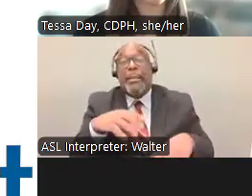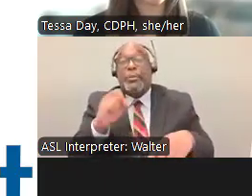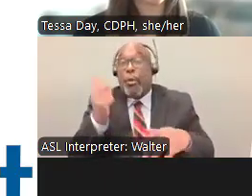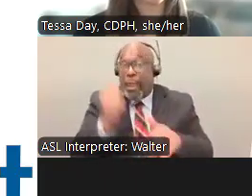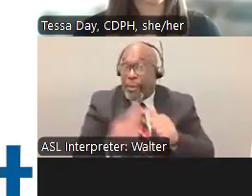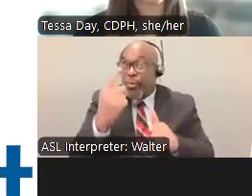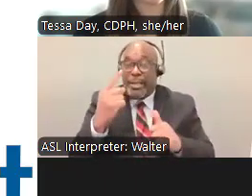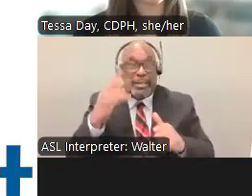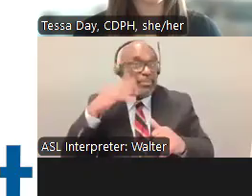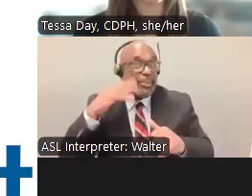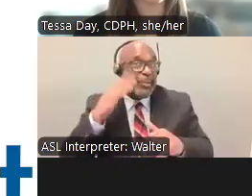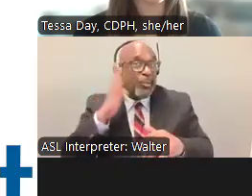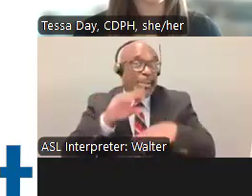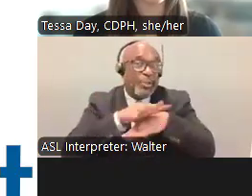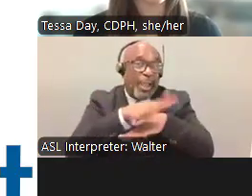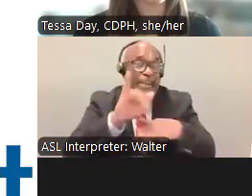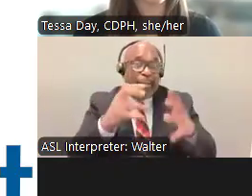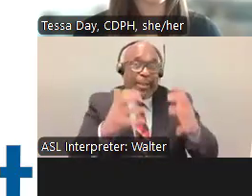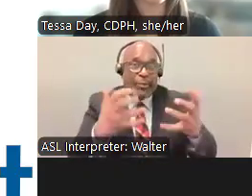13:22:59 shaped by the intersection of 13:23:03 those unique identities, which